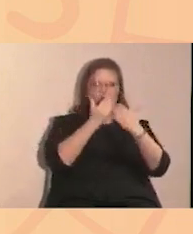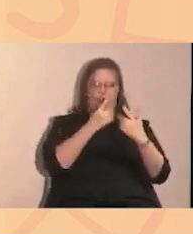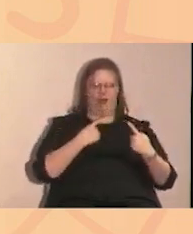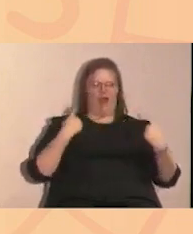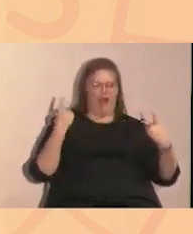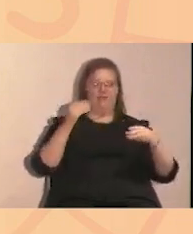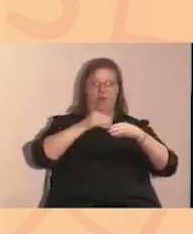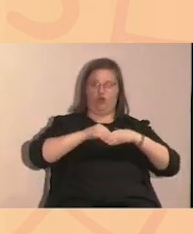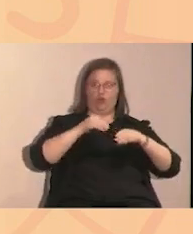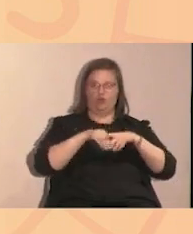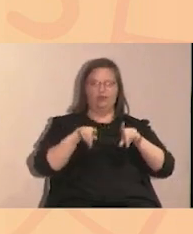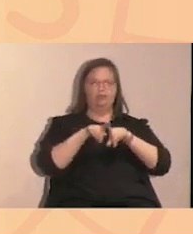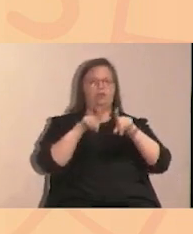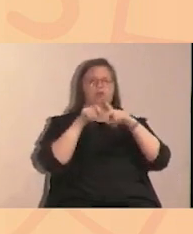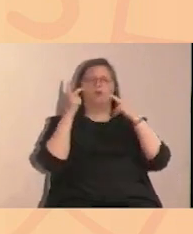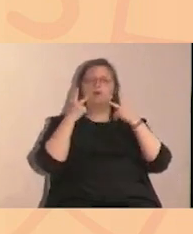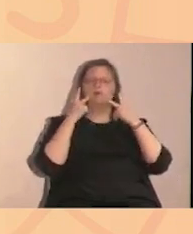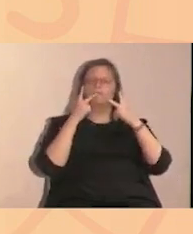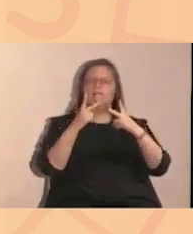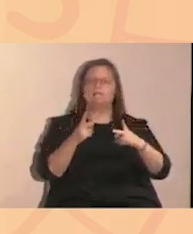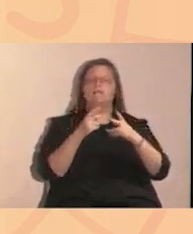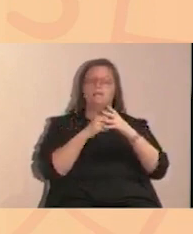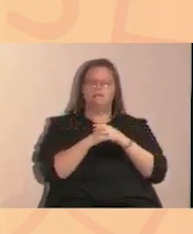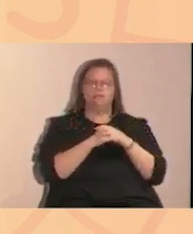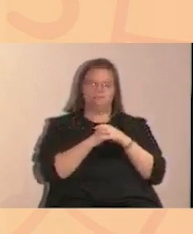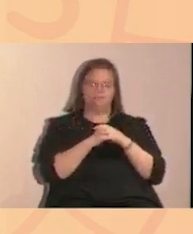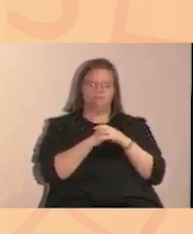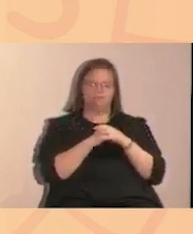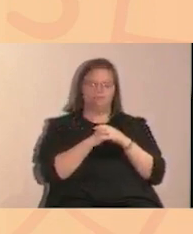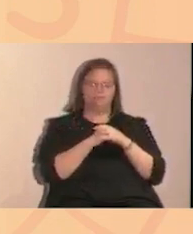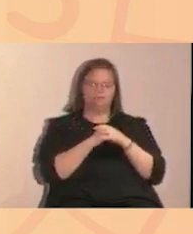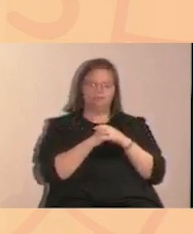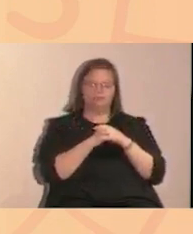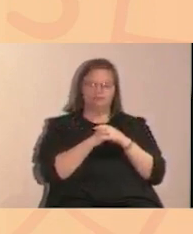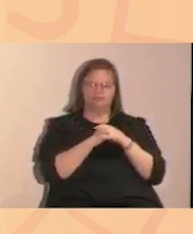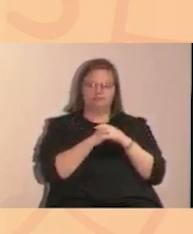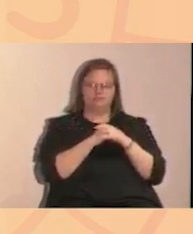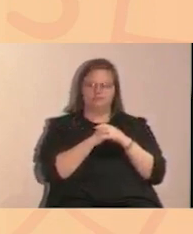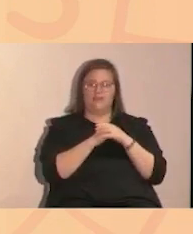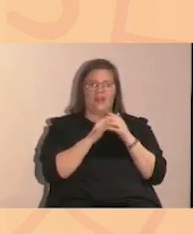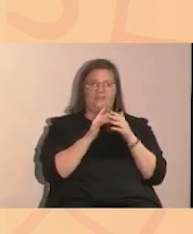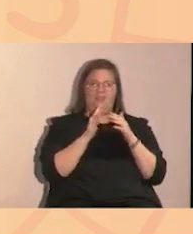but also as visitors and as the people who, you know, it's about really.